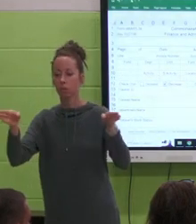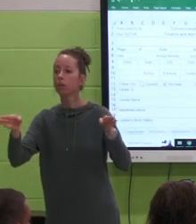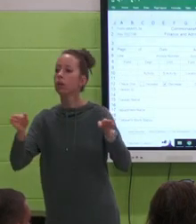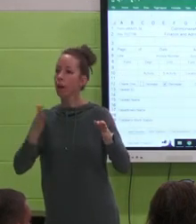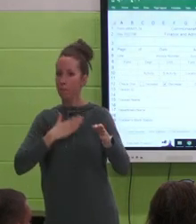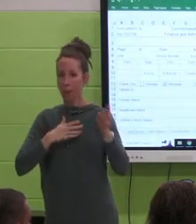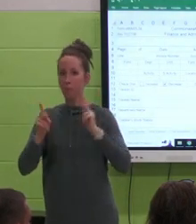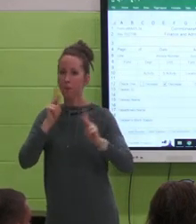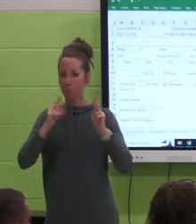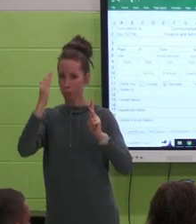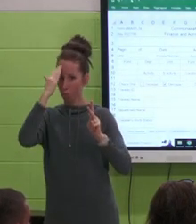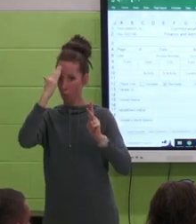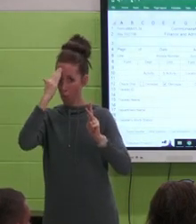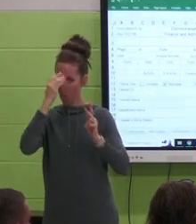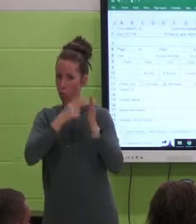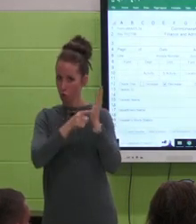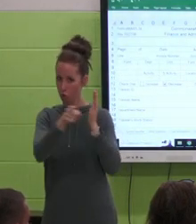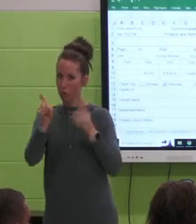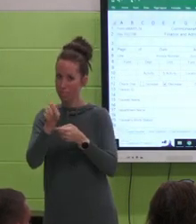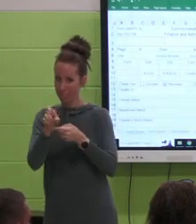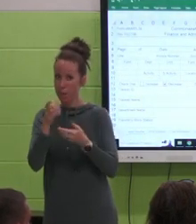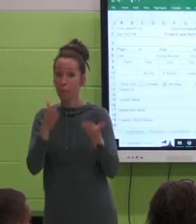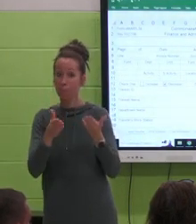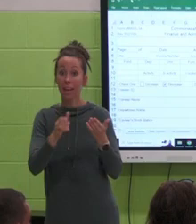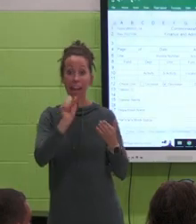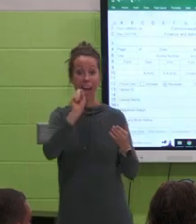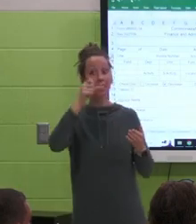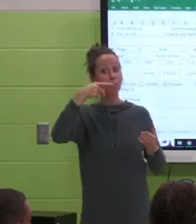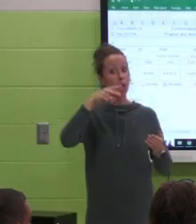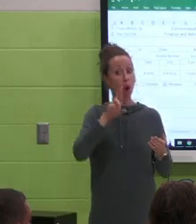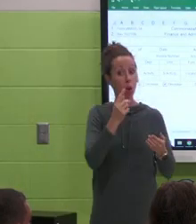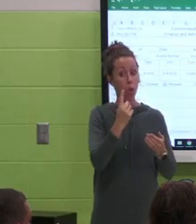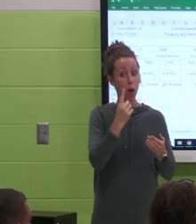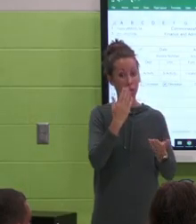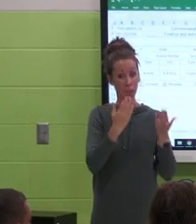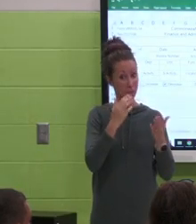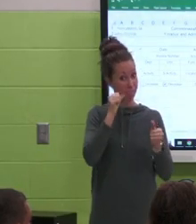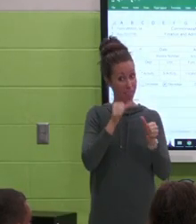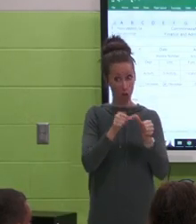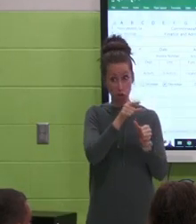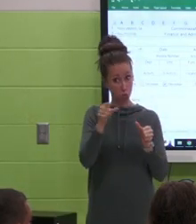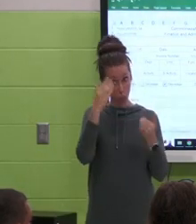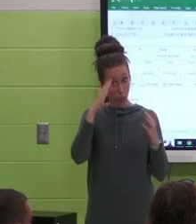what you need you might need an SPR1 these are letters that you all don't know and you shouldn't